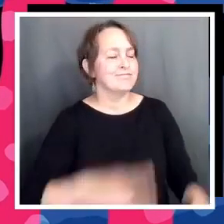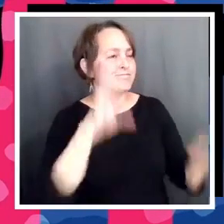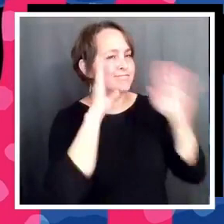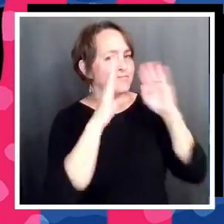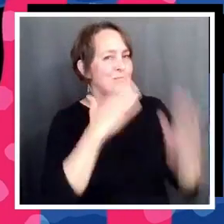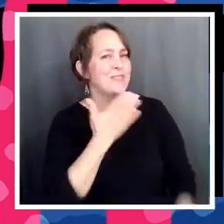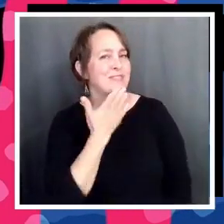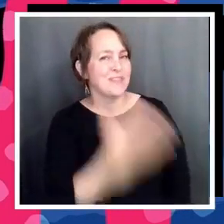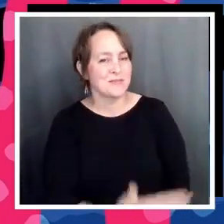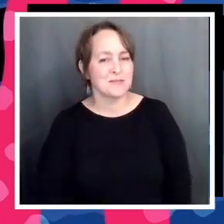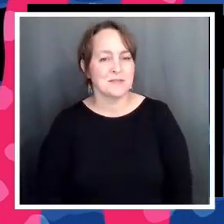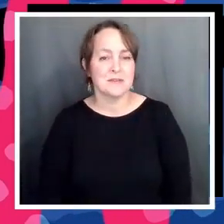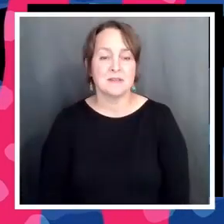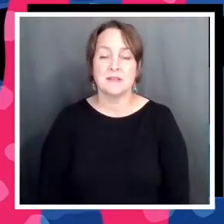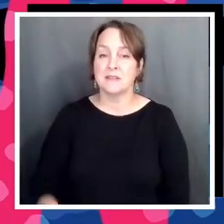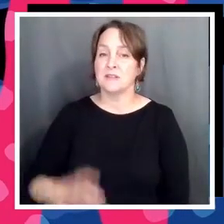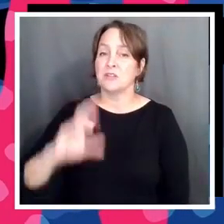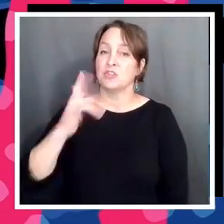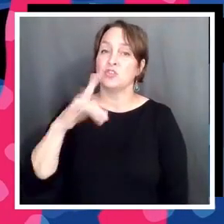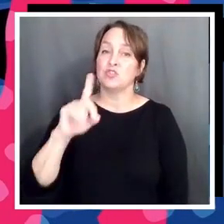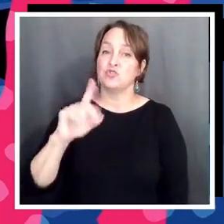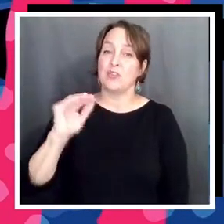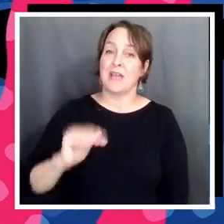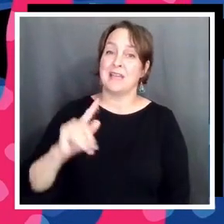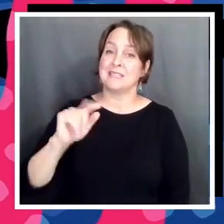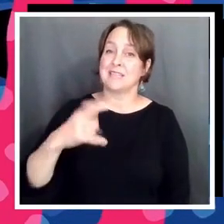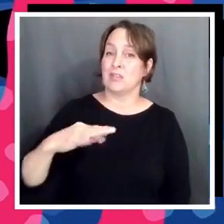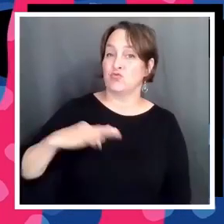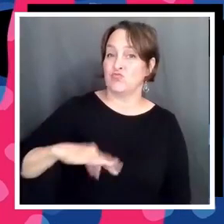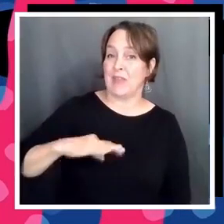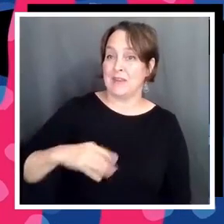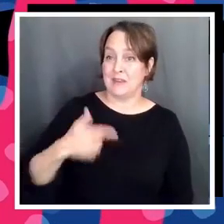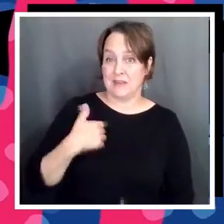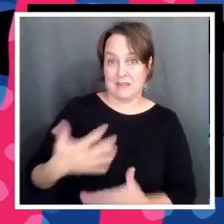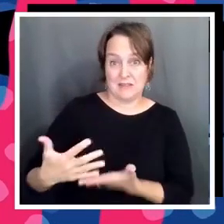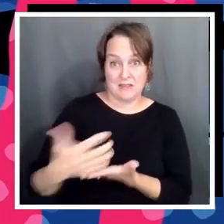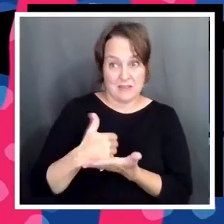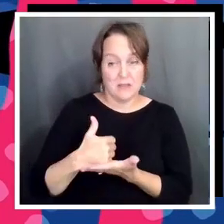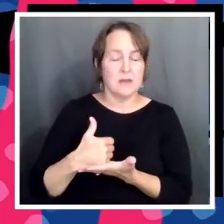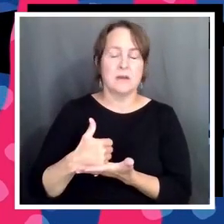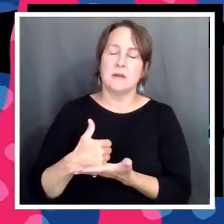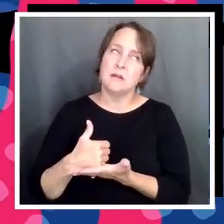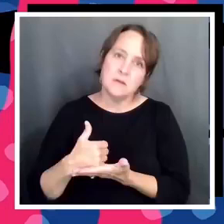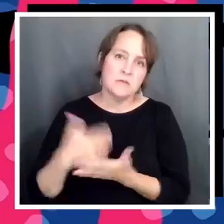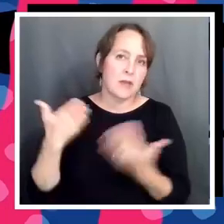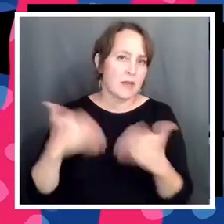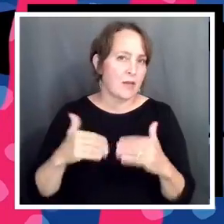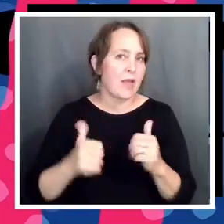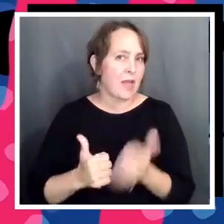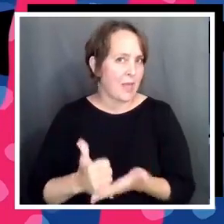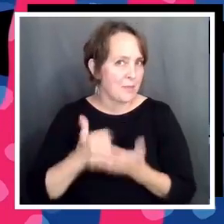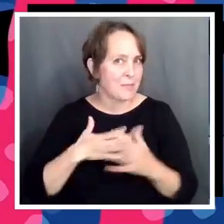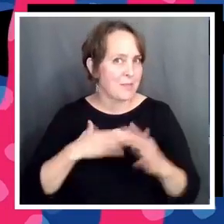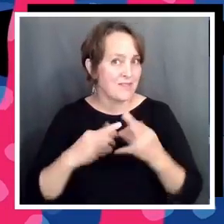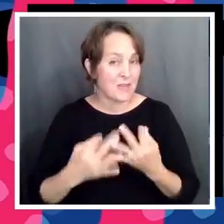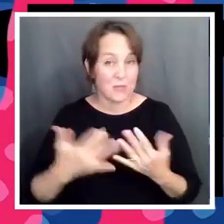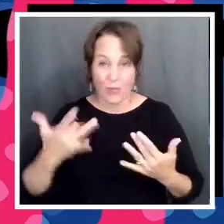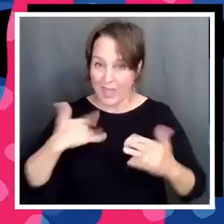NOW TO MARY BETH. THANKS FOR BEING ON WITH US TOO. WHAT'S YOUR BEST ADVOCACY TIP AND CAN YOU ALSO SHARE INSIGHT ON WHAT THE EXPANDED CHILD TAX CREDIT WILL NEED TO FAMILIES LIKE YOURS AND THE GRANDCHILDREN YOU SUPPORT?